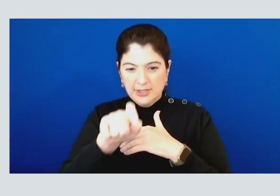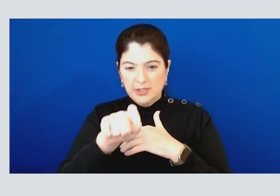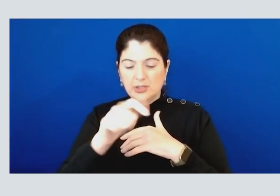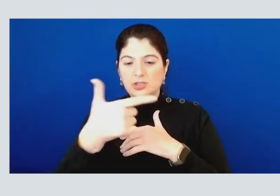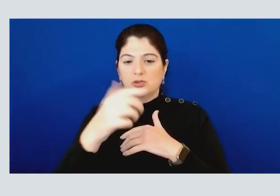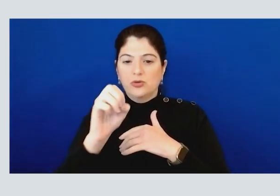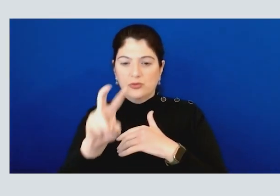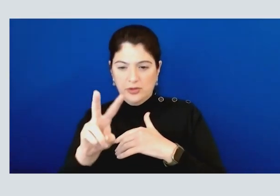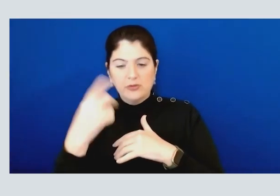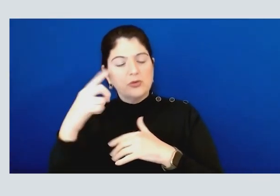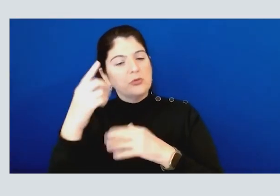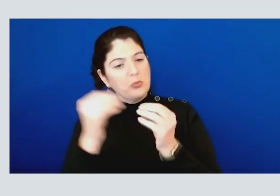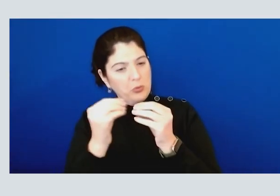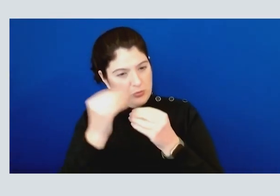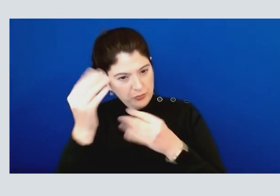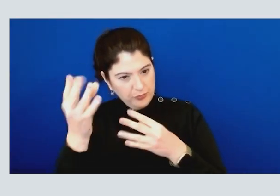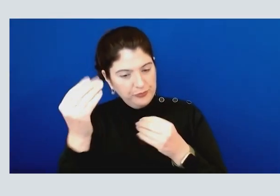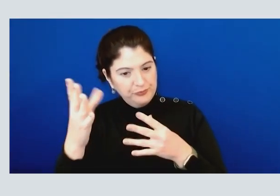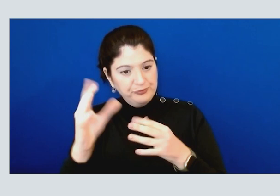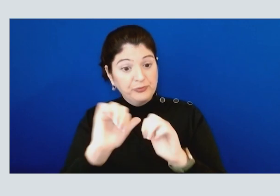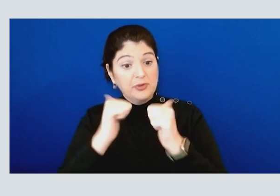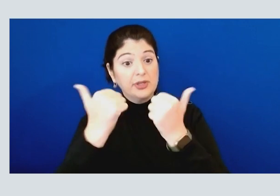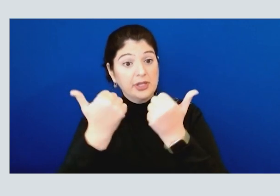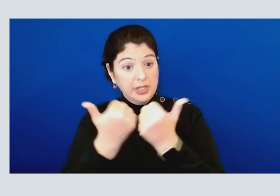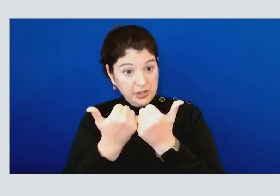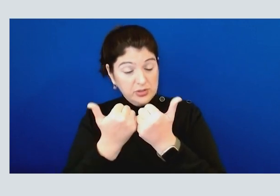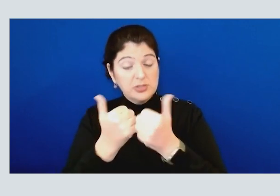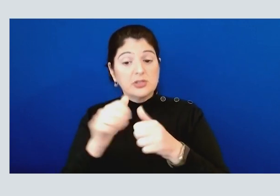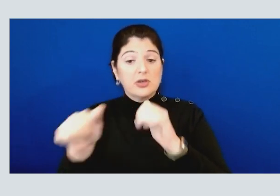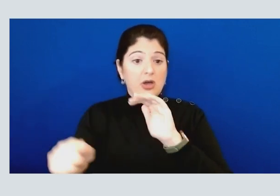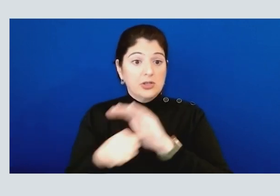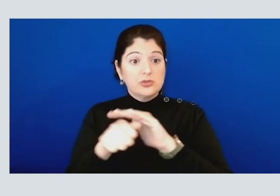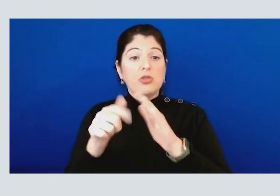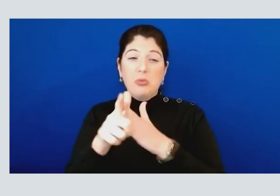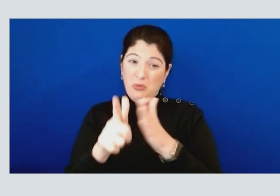the agencies covered under the Language Access Law, and to submit feedback